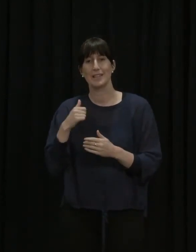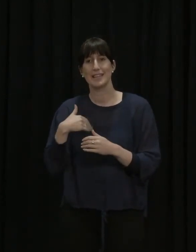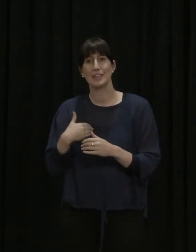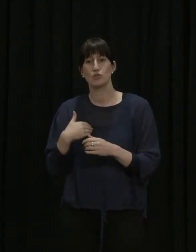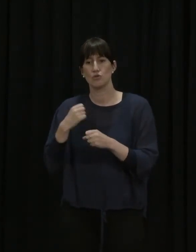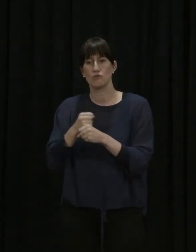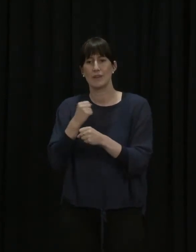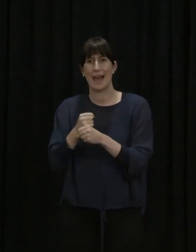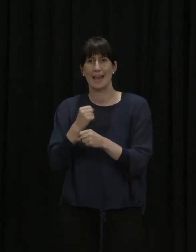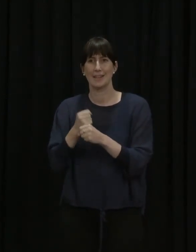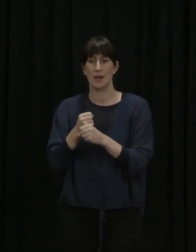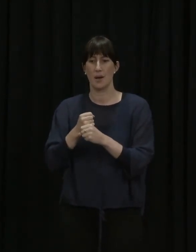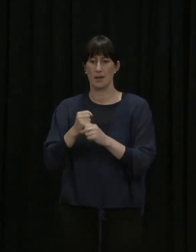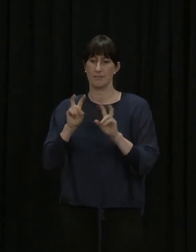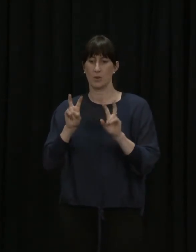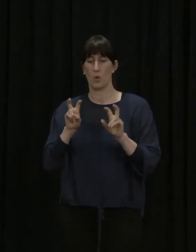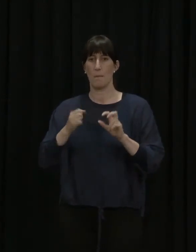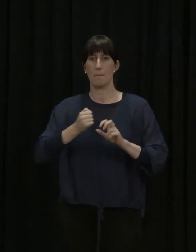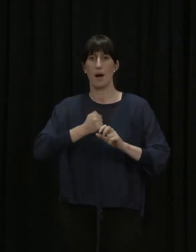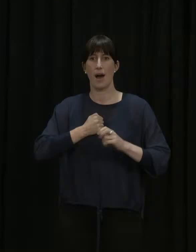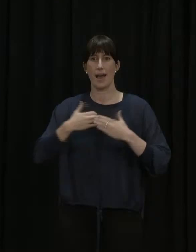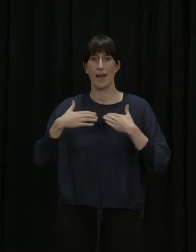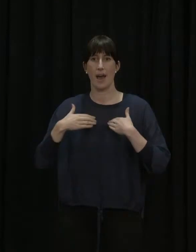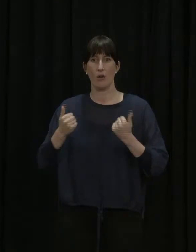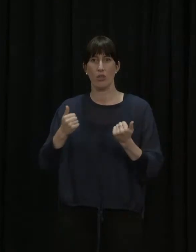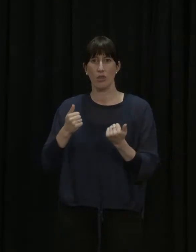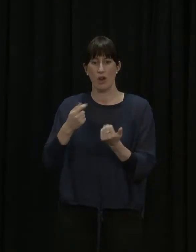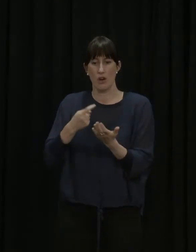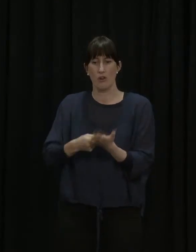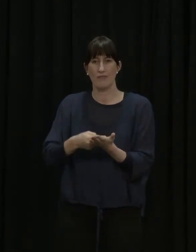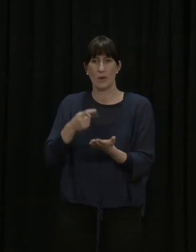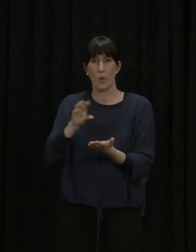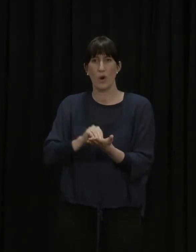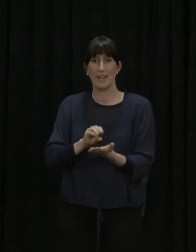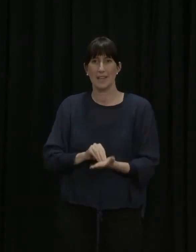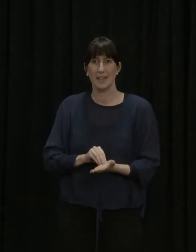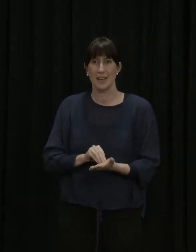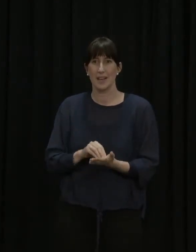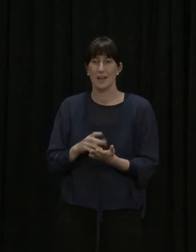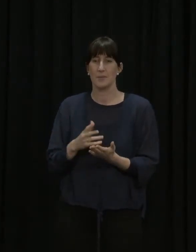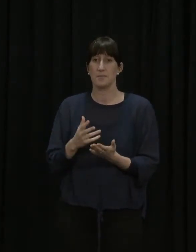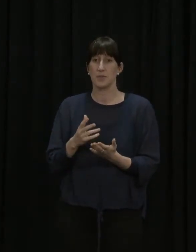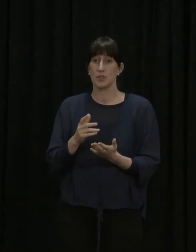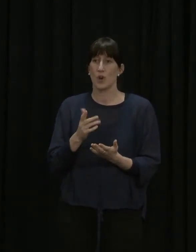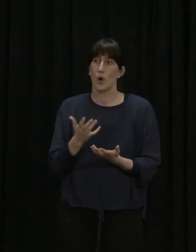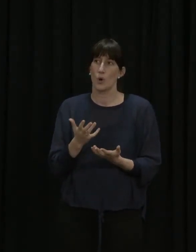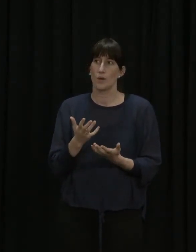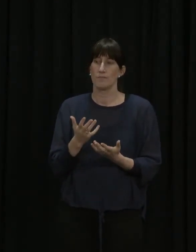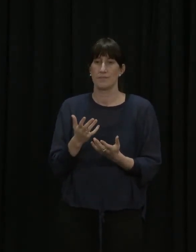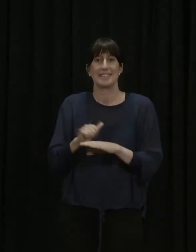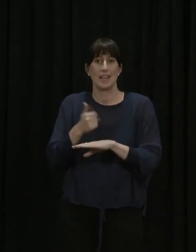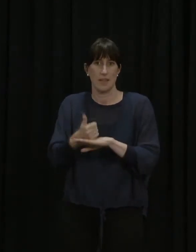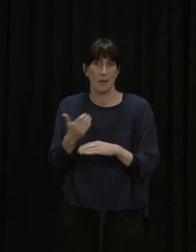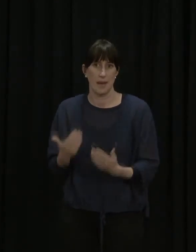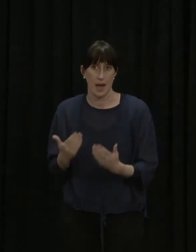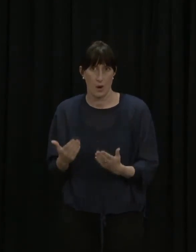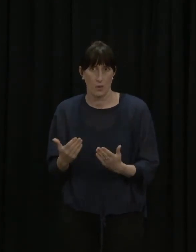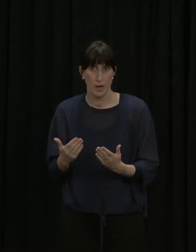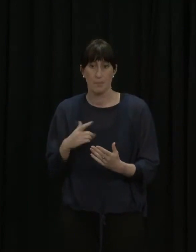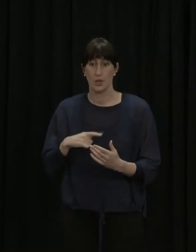syndicate is turned on and that